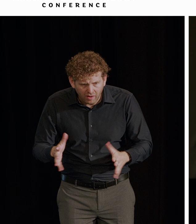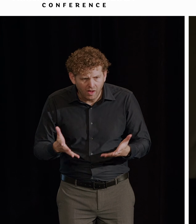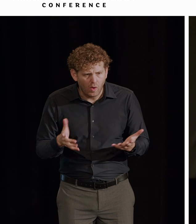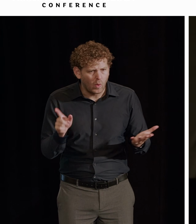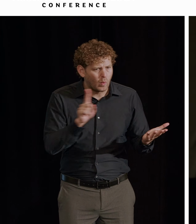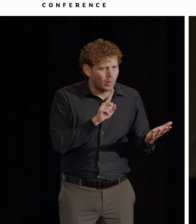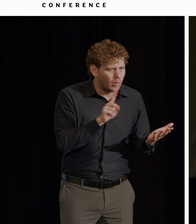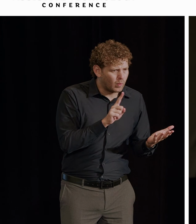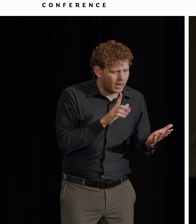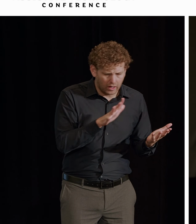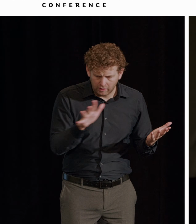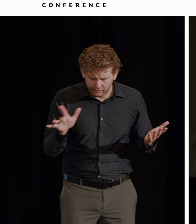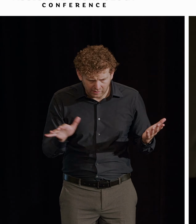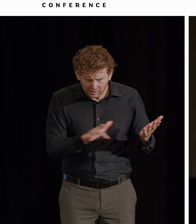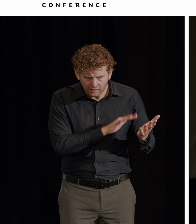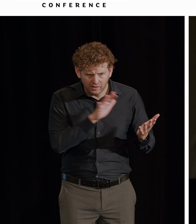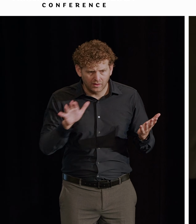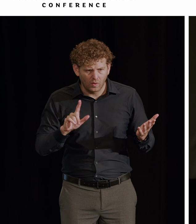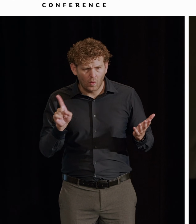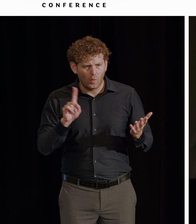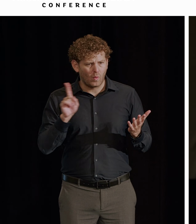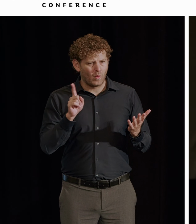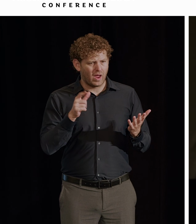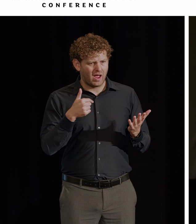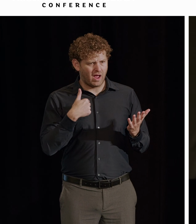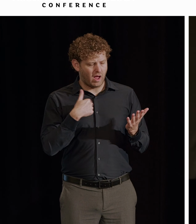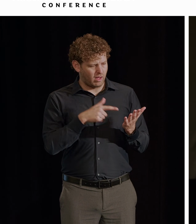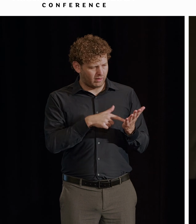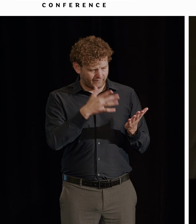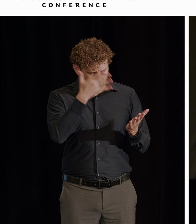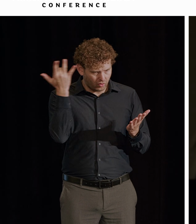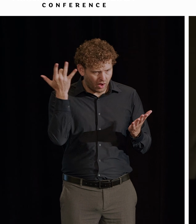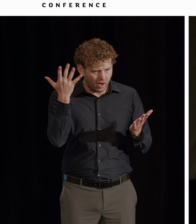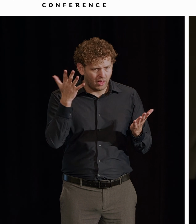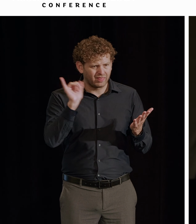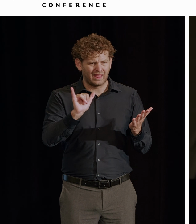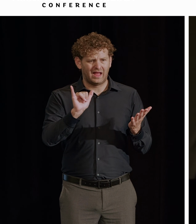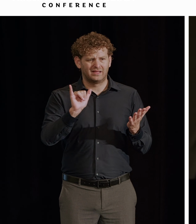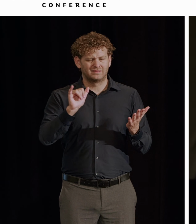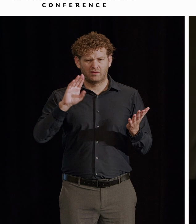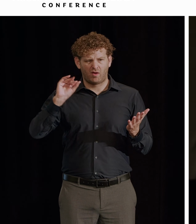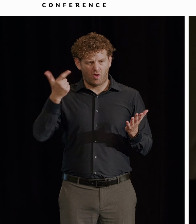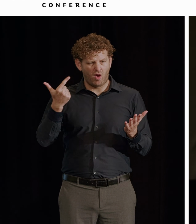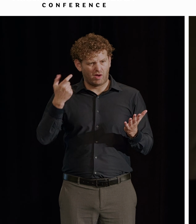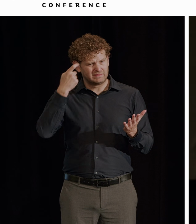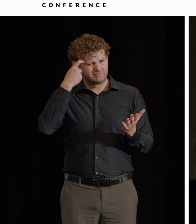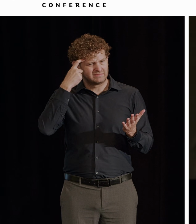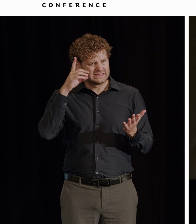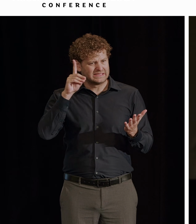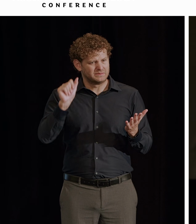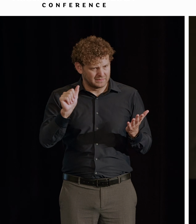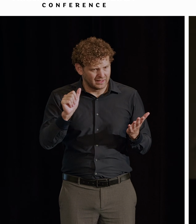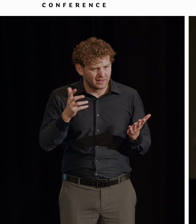And that was such a great illustration that really sunk with me personally,